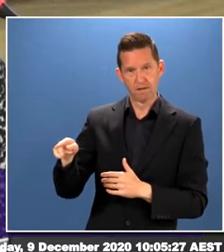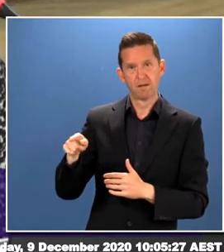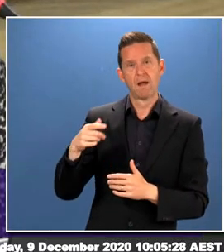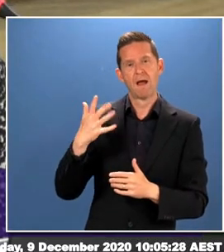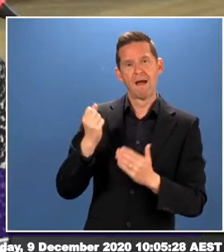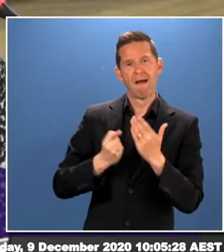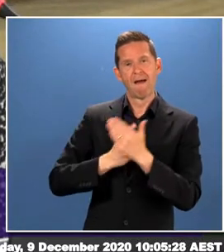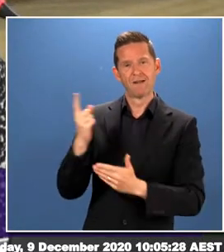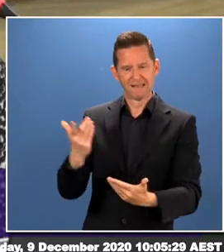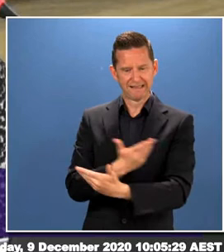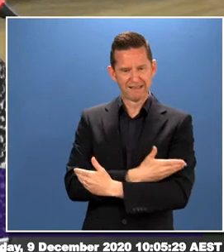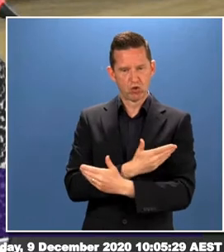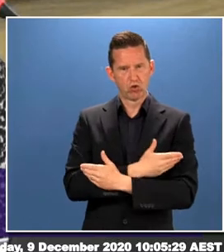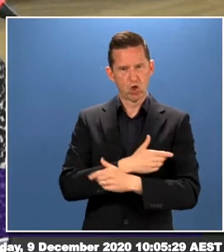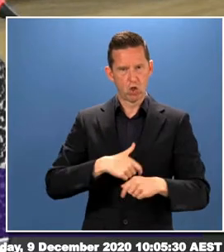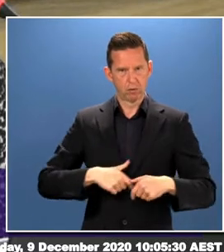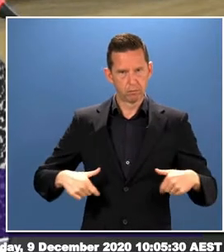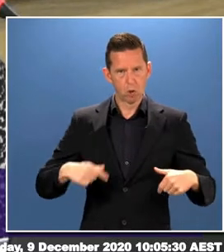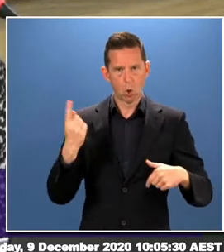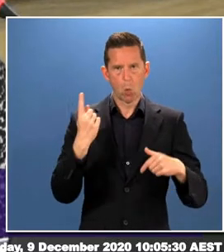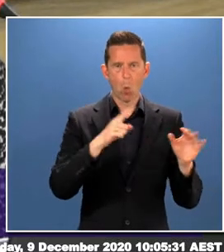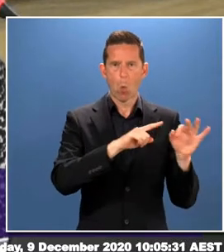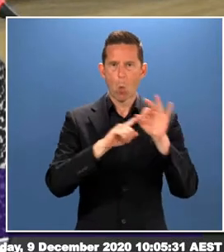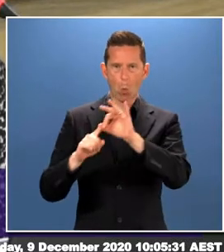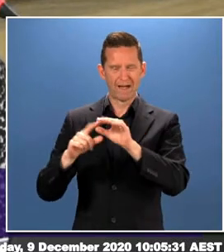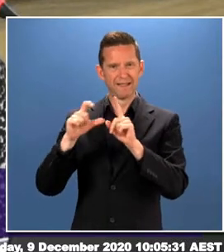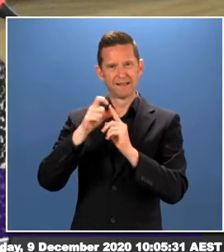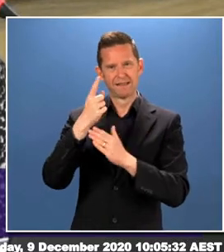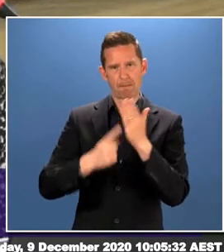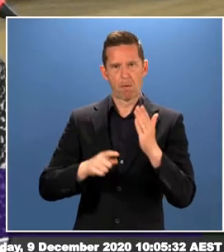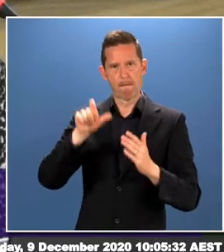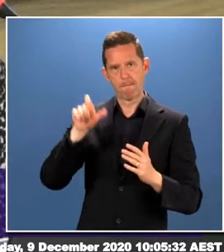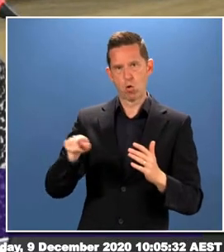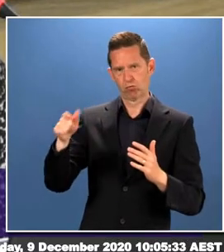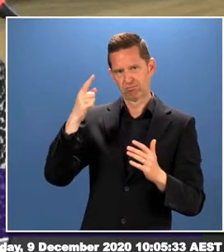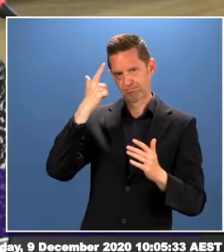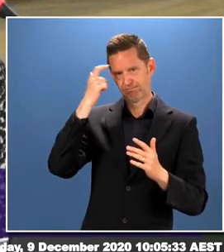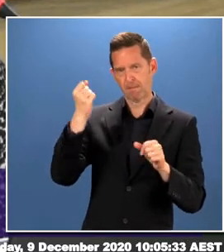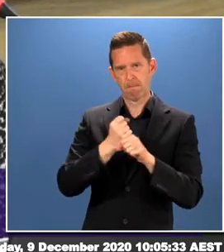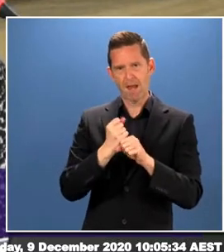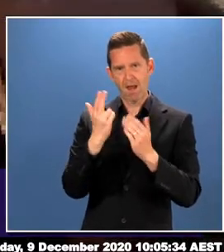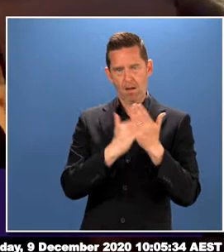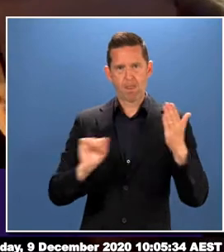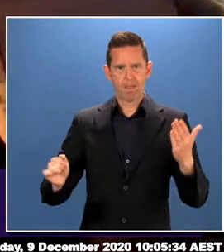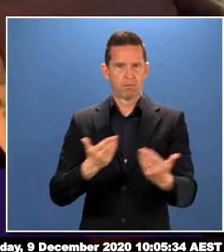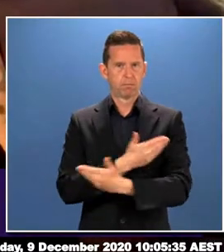designed by a queer disabled and young disabled activist,